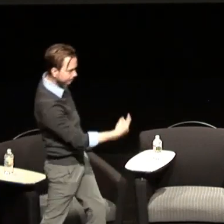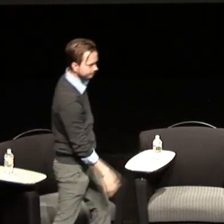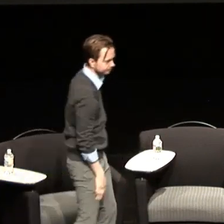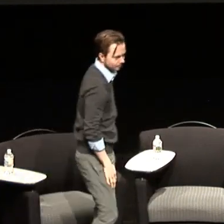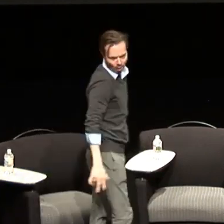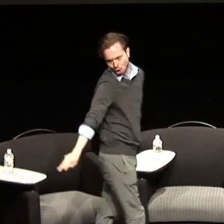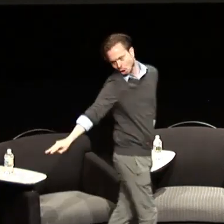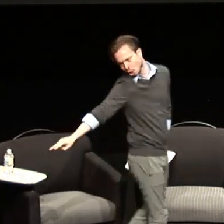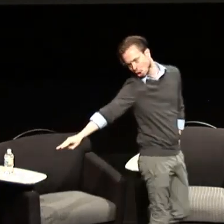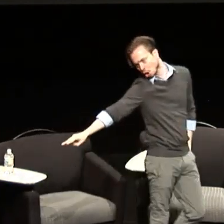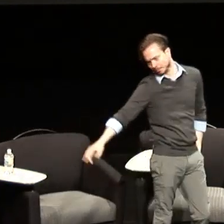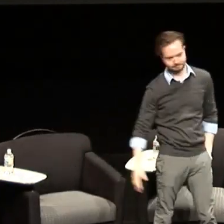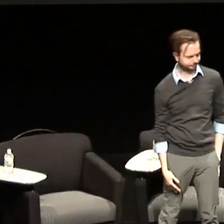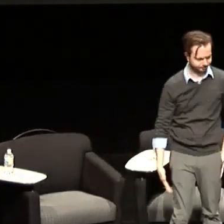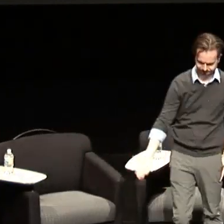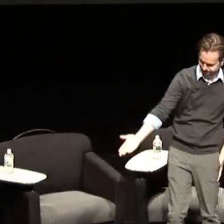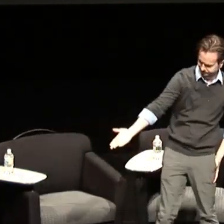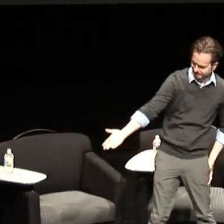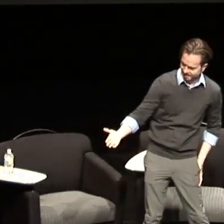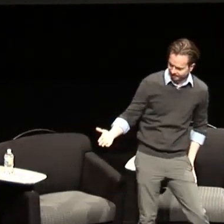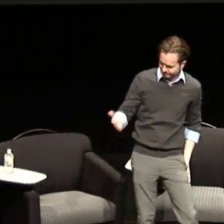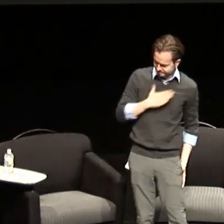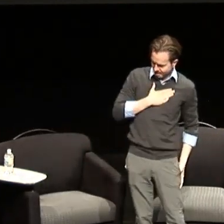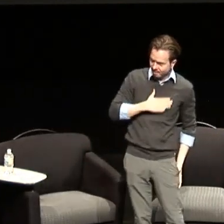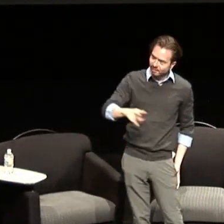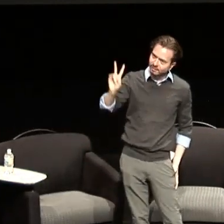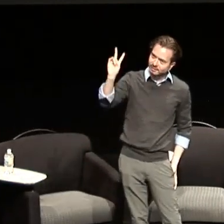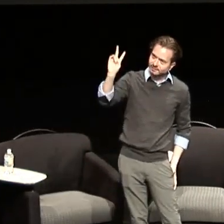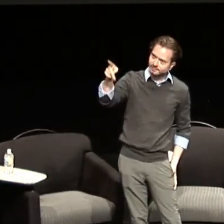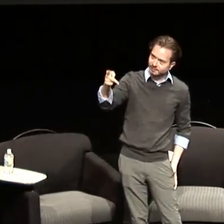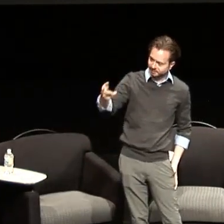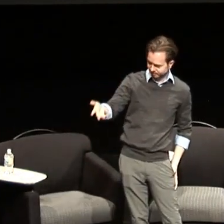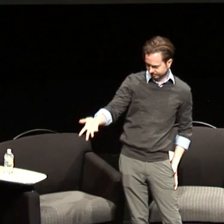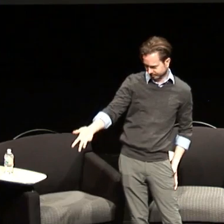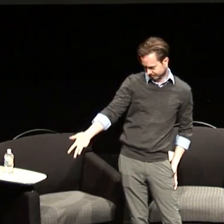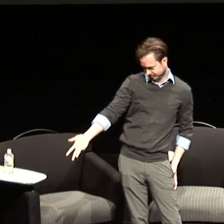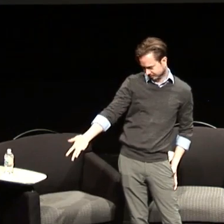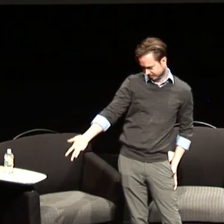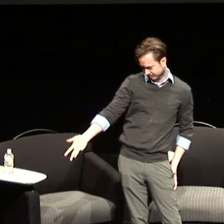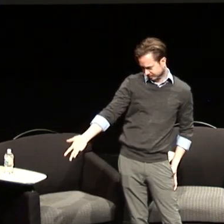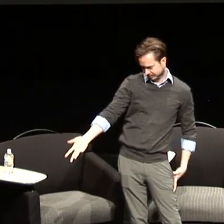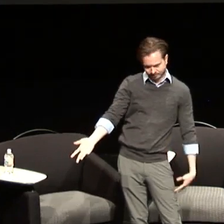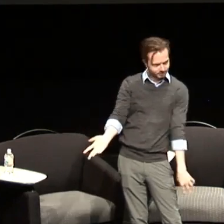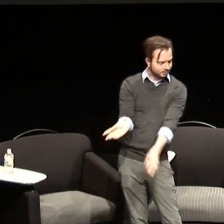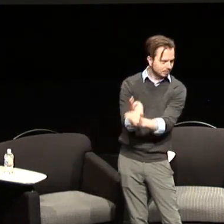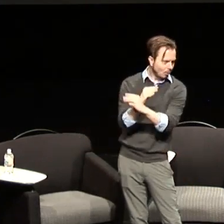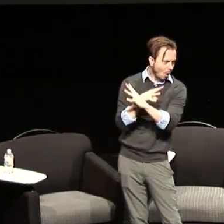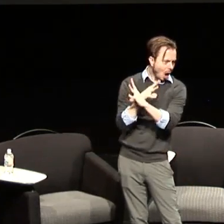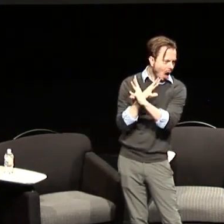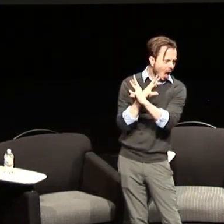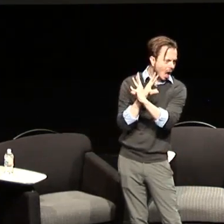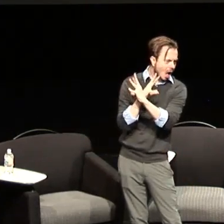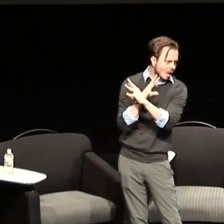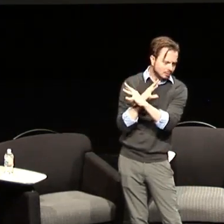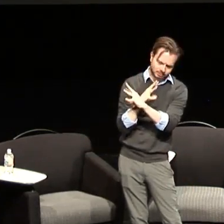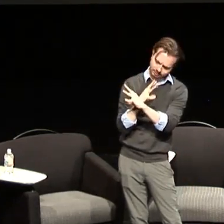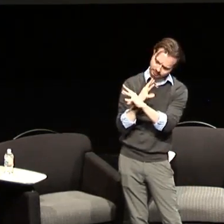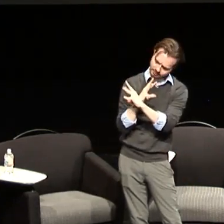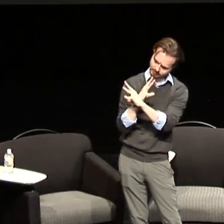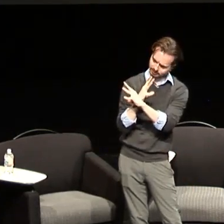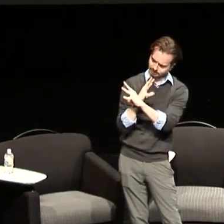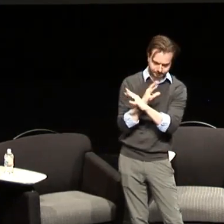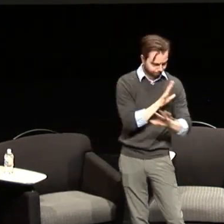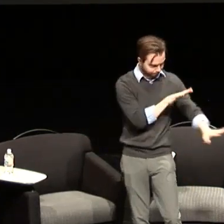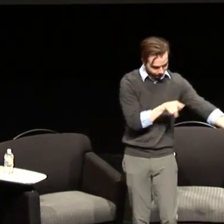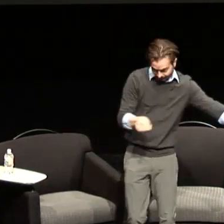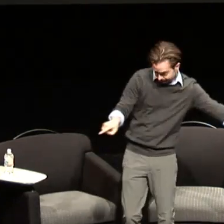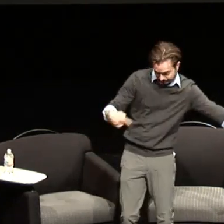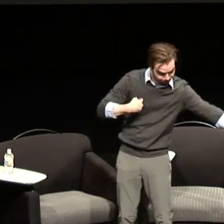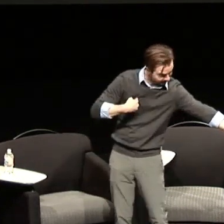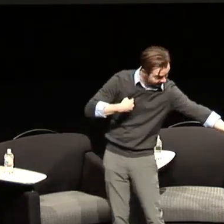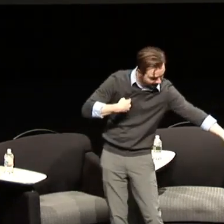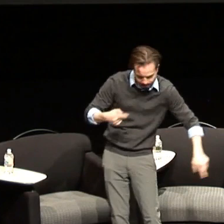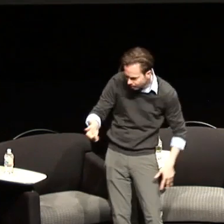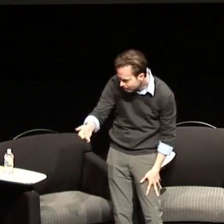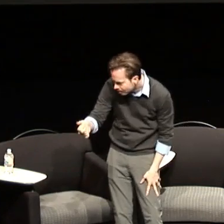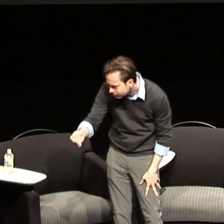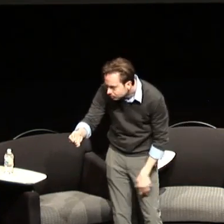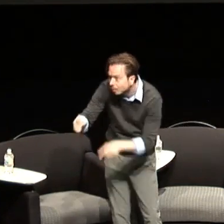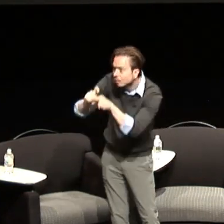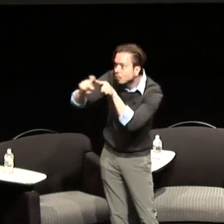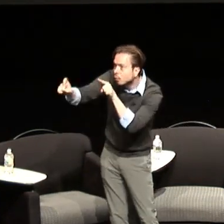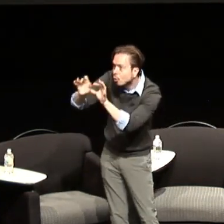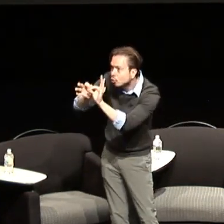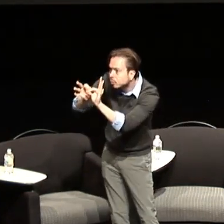said get over here feast your eyes on my videophone son this means that from now